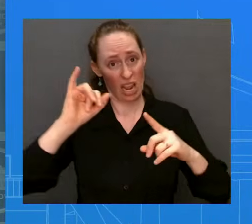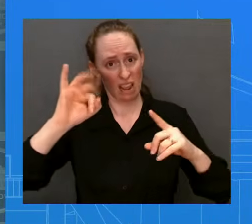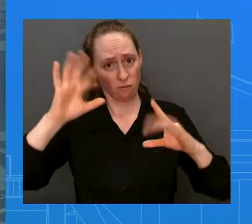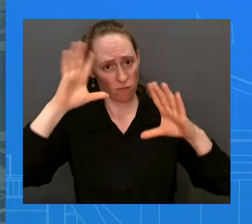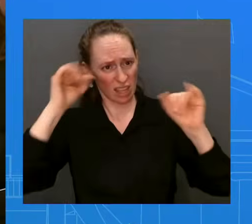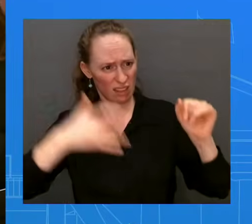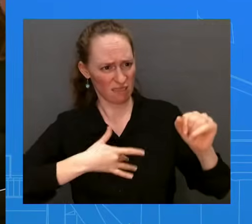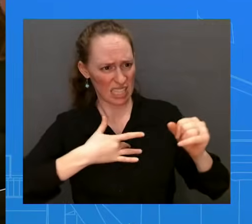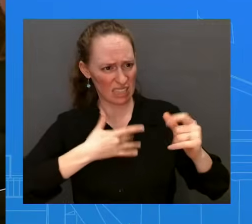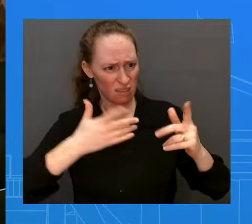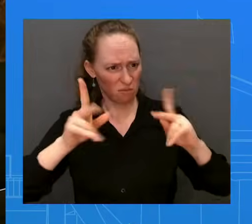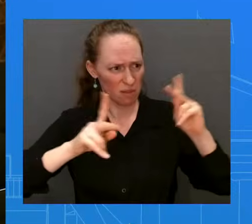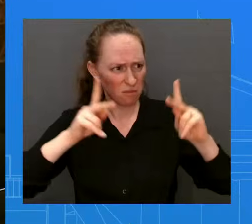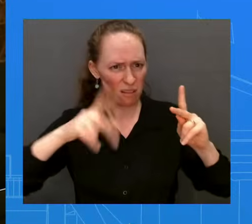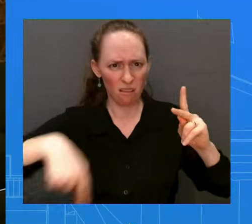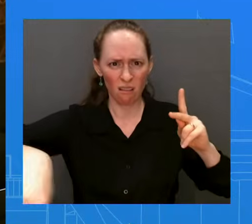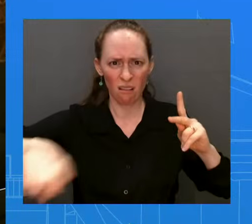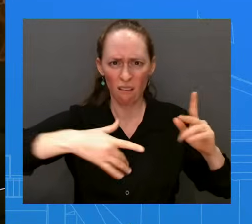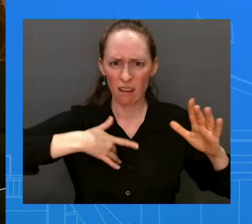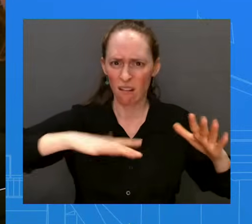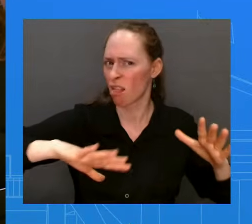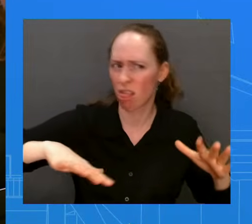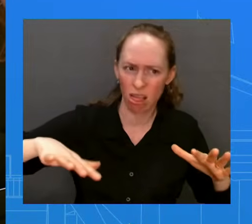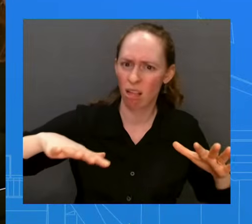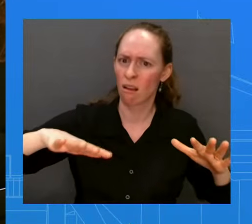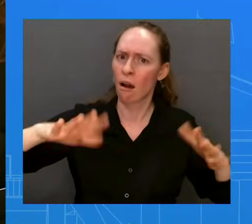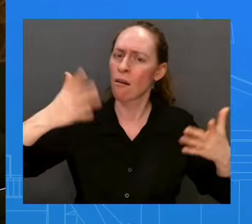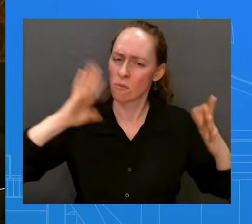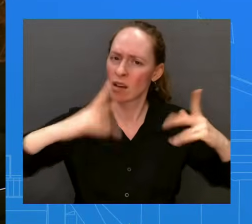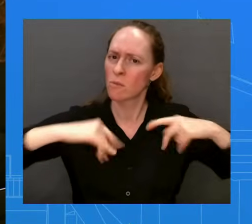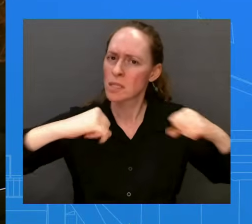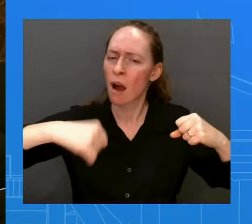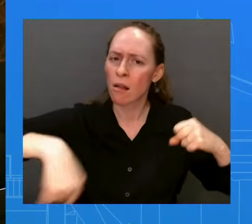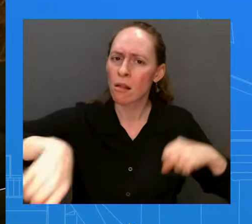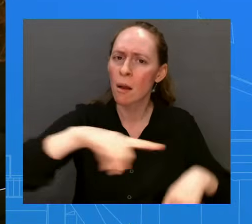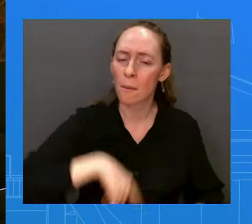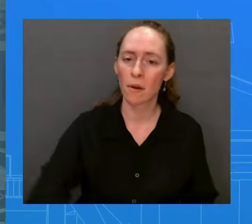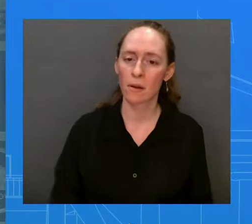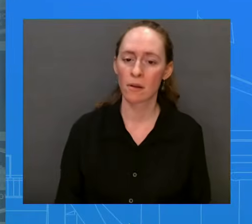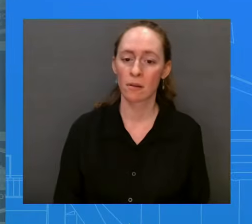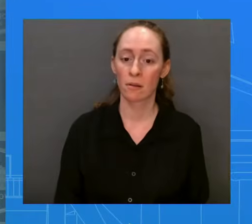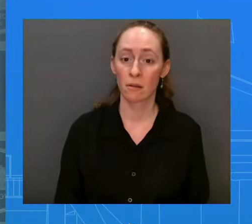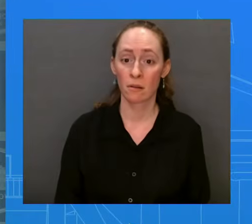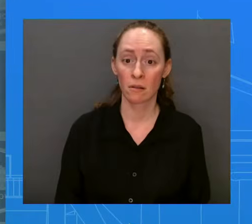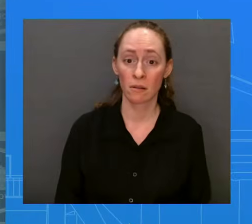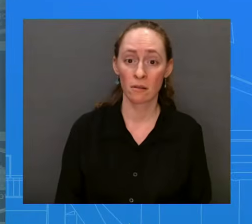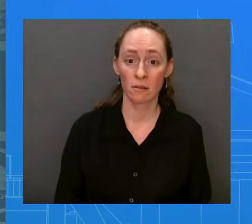The Press: So it's possible we could see these shootdowns on a regular basis, like we saw over the weekend? Mr. Kirby: I don't think it's useful for me to get ahead of where we are right now.